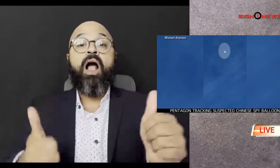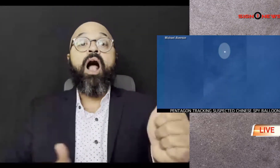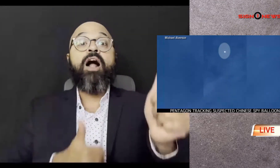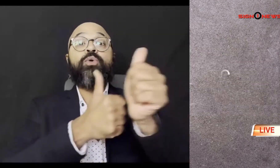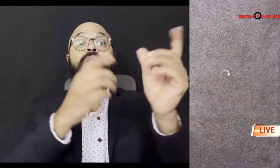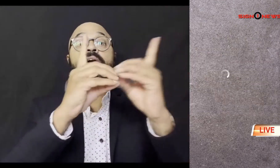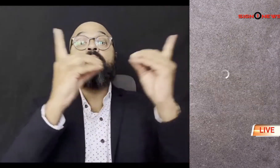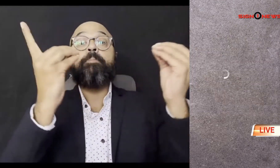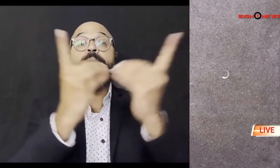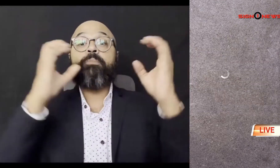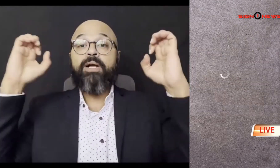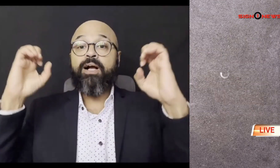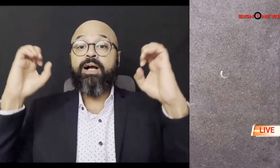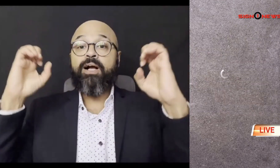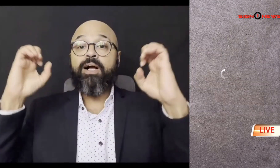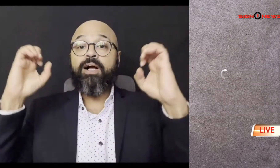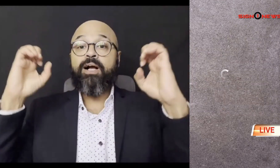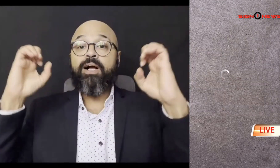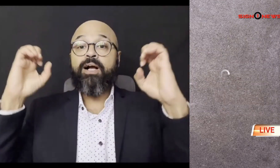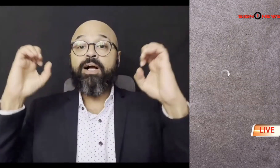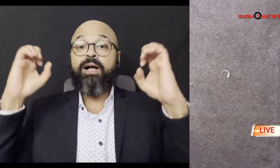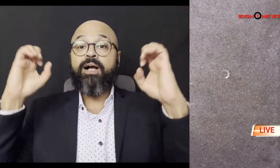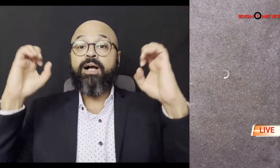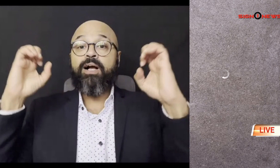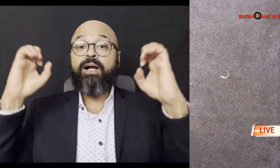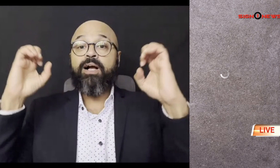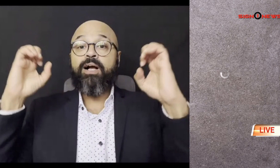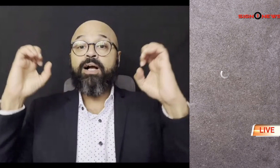according to the Department of Education